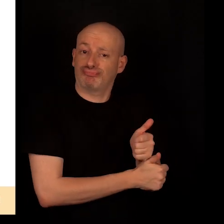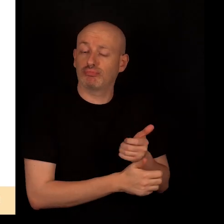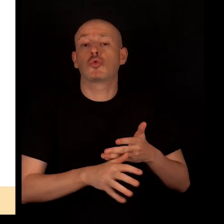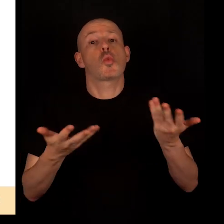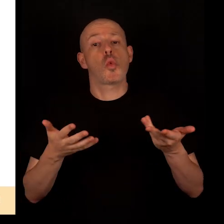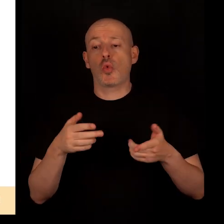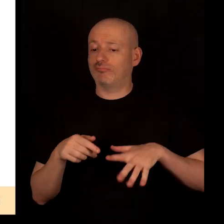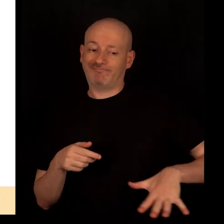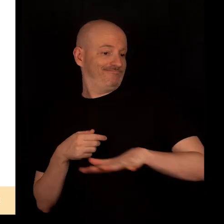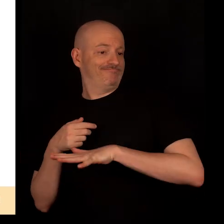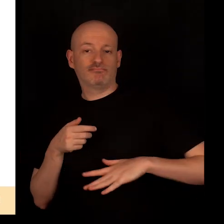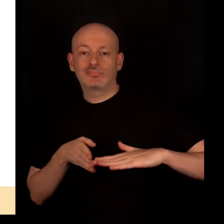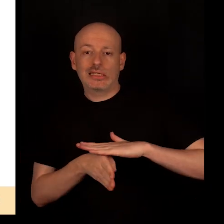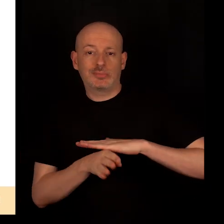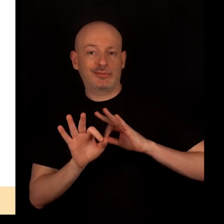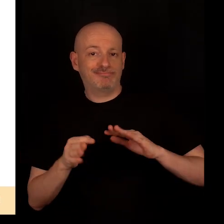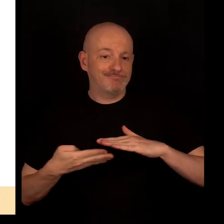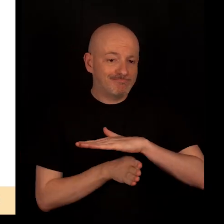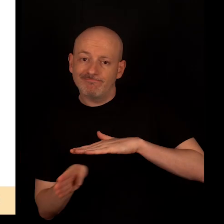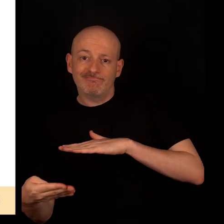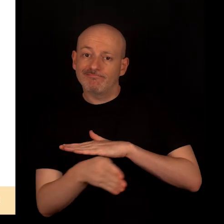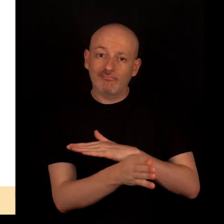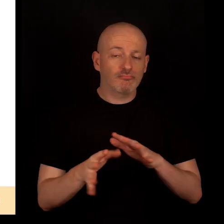if your premises are accessible and all that,